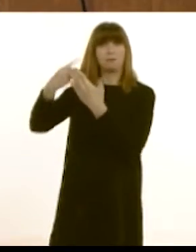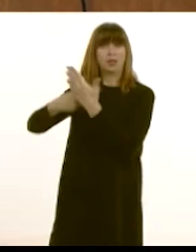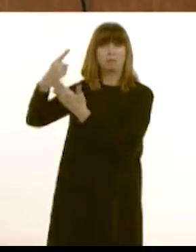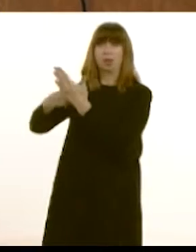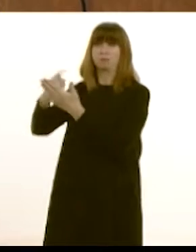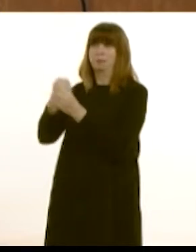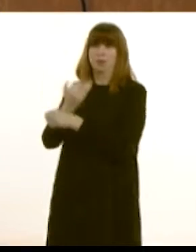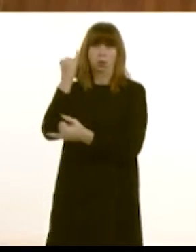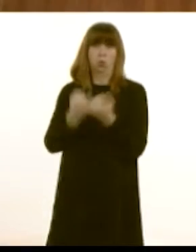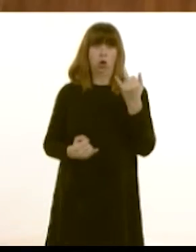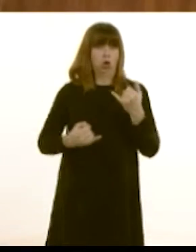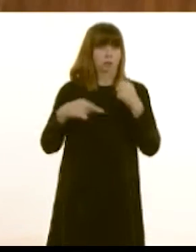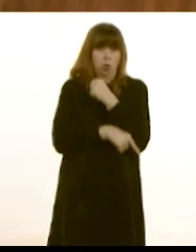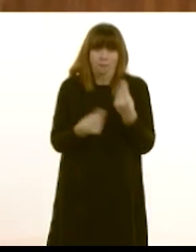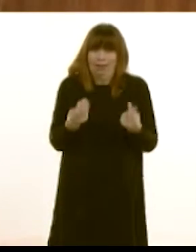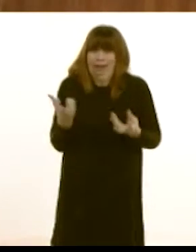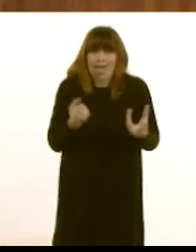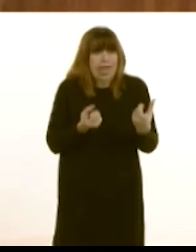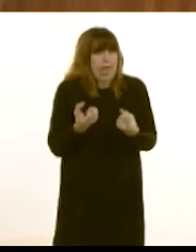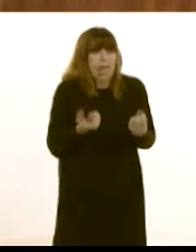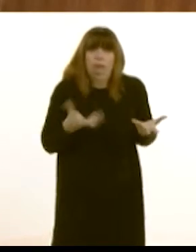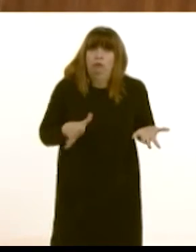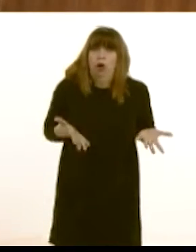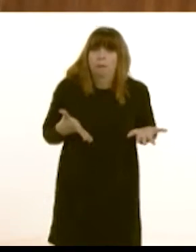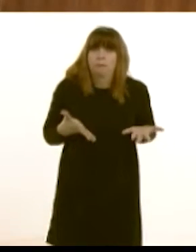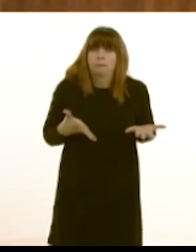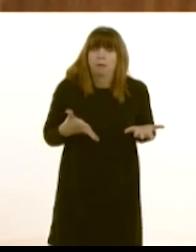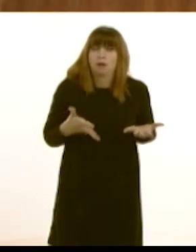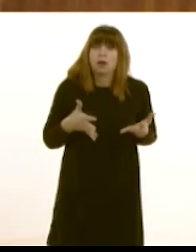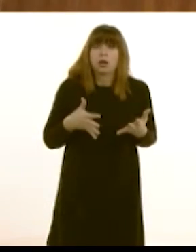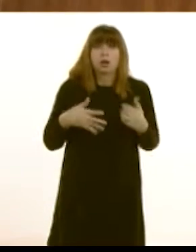One of the problems, of course, with people living in poverty is the fact that they are